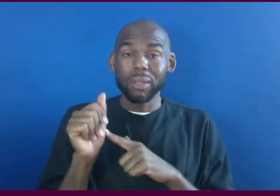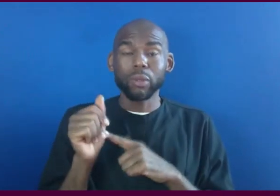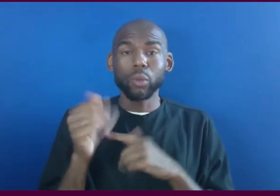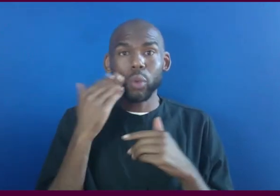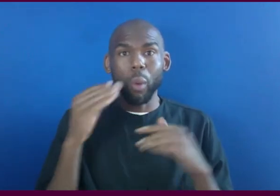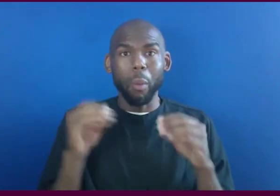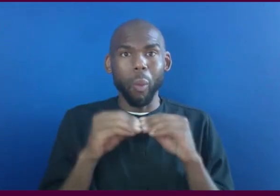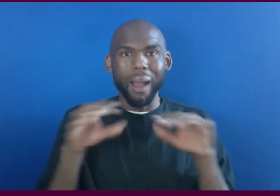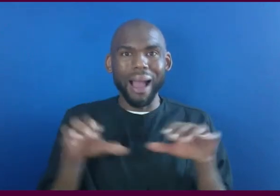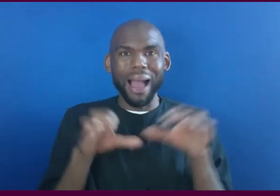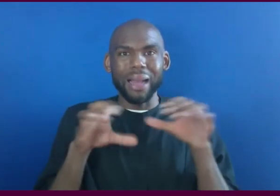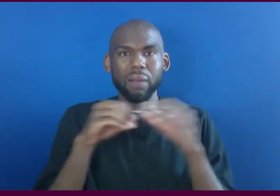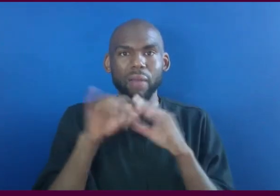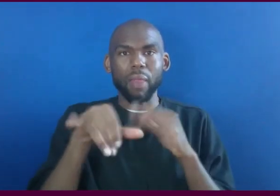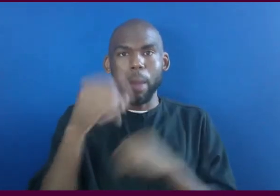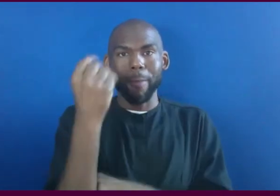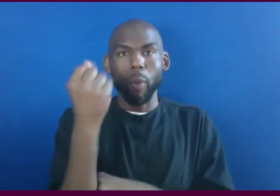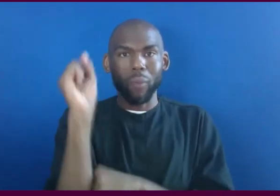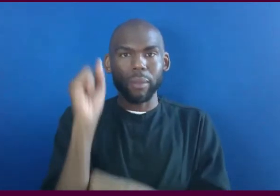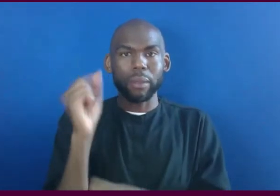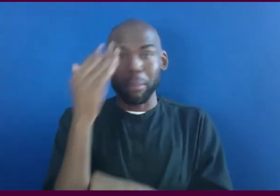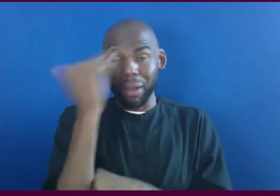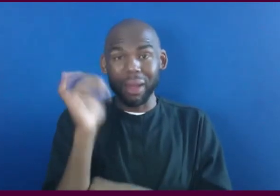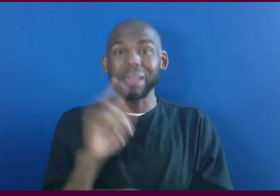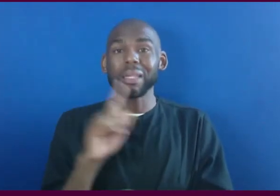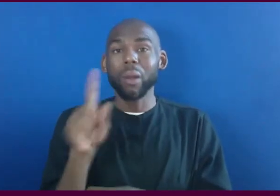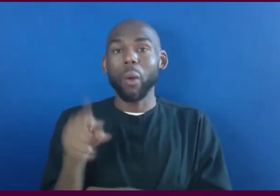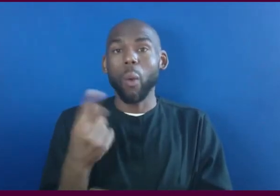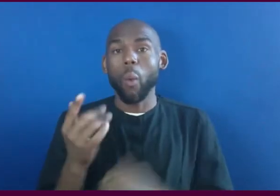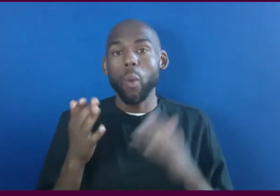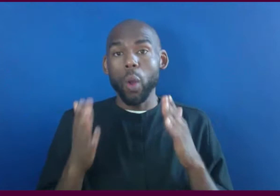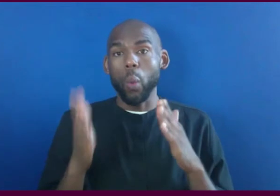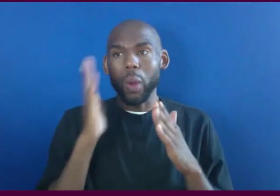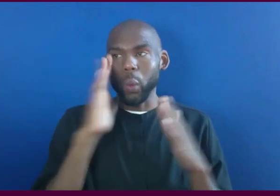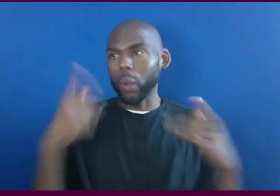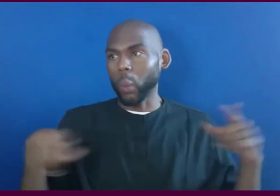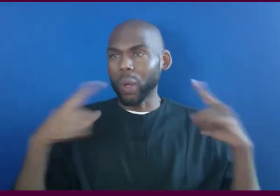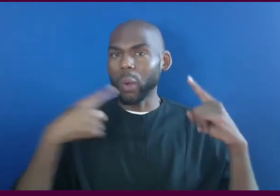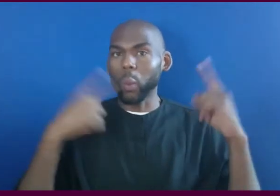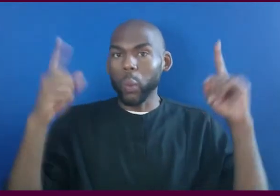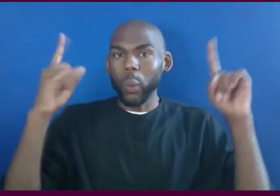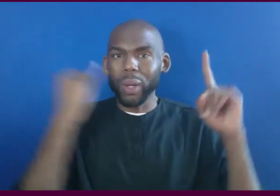really active into that movement, because it's the only way that we're going to win,